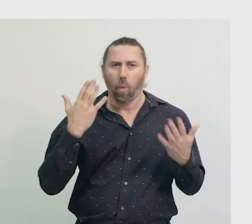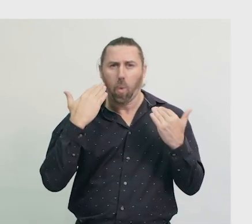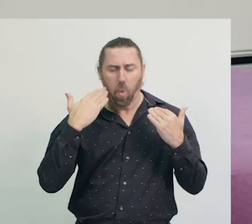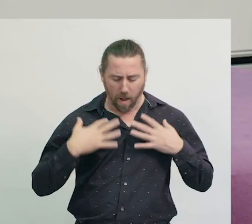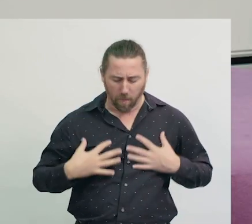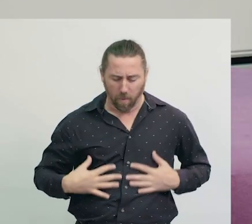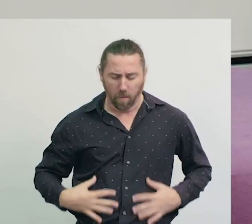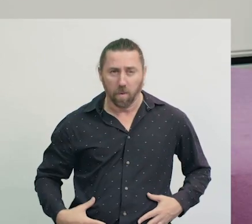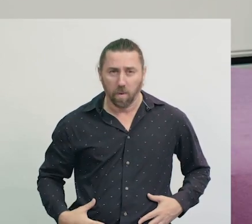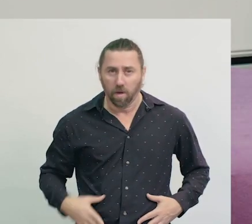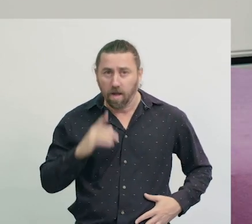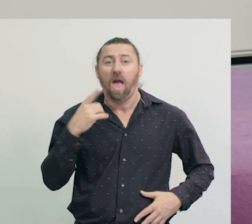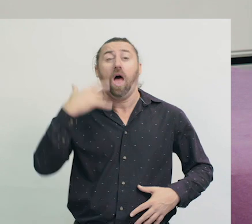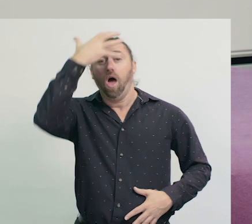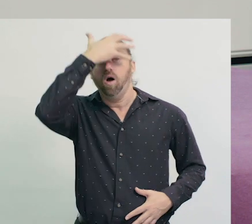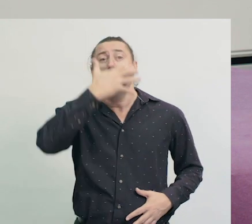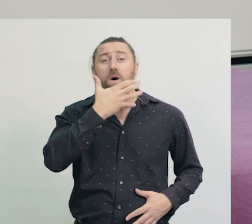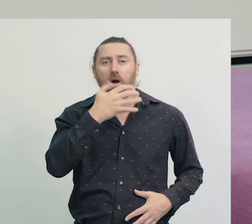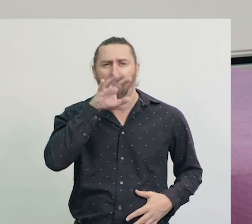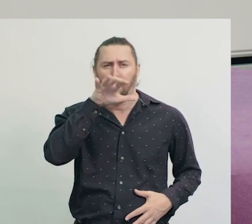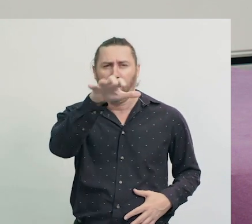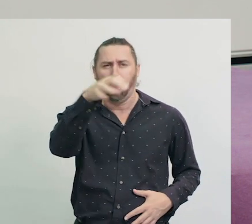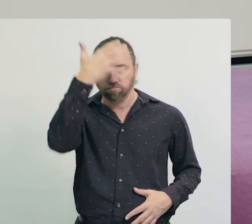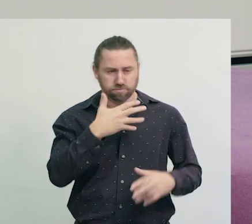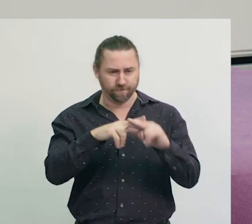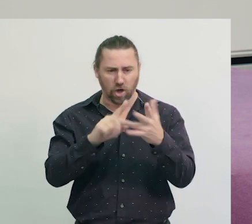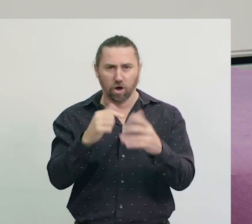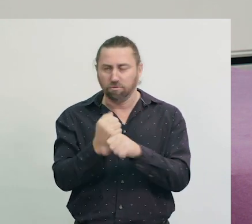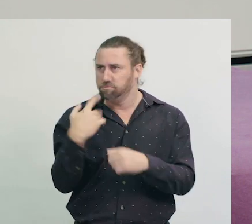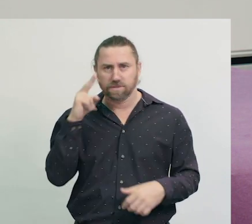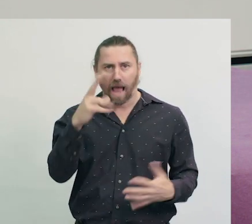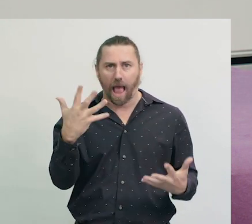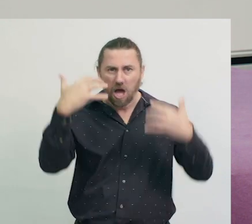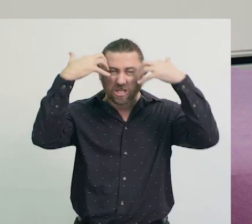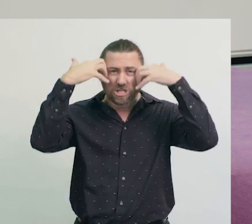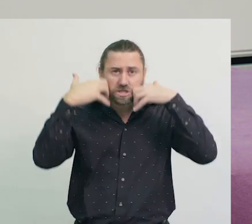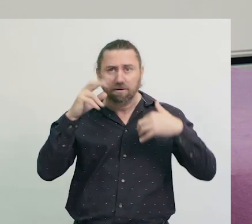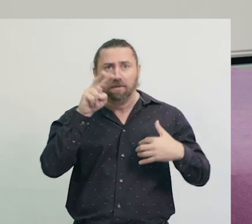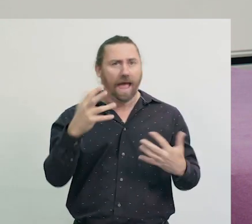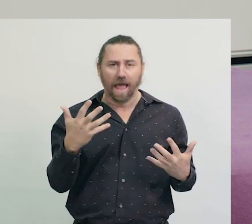It also reduced sweating and fogging of the helmet, which allowed the astronauts to see clearly.